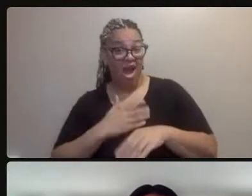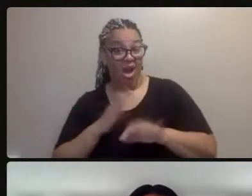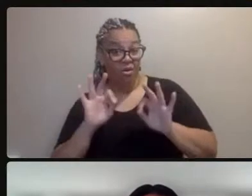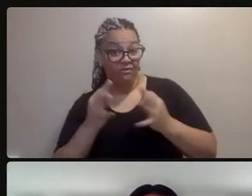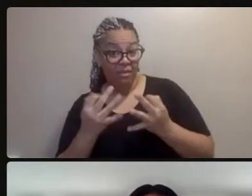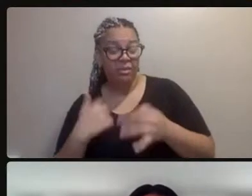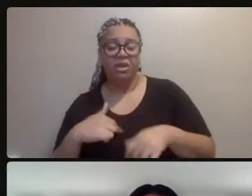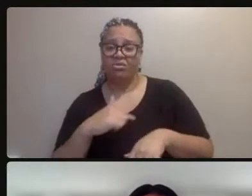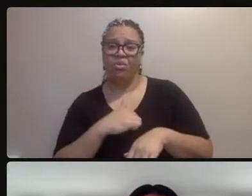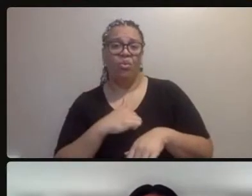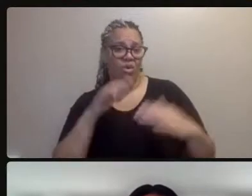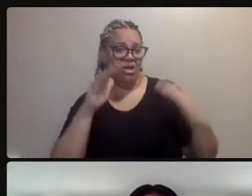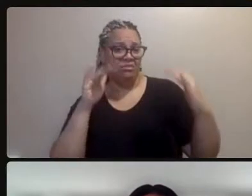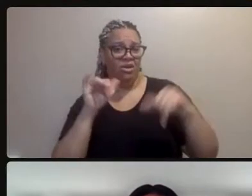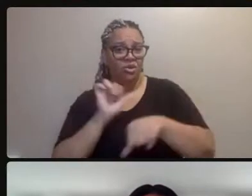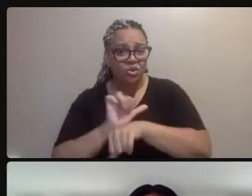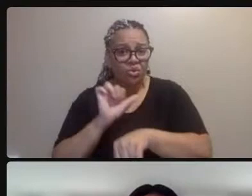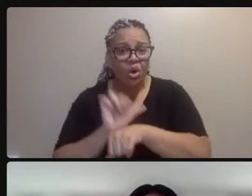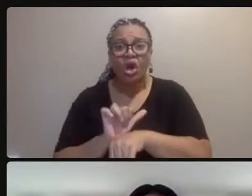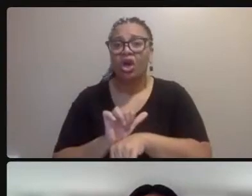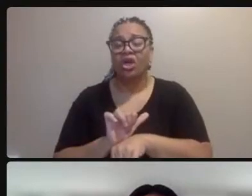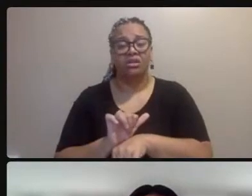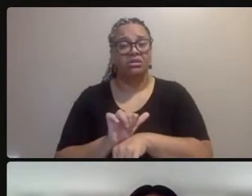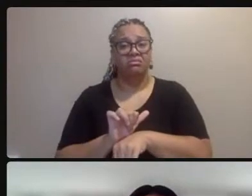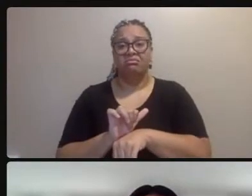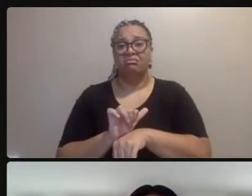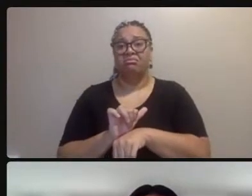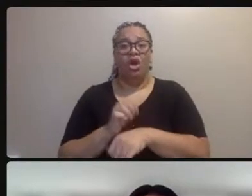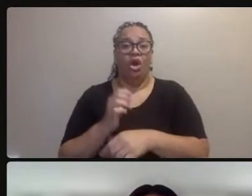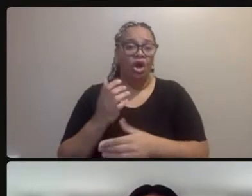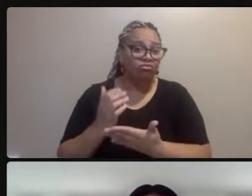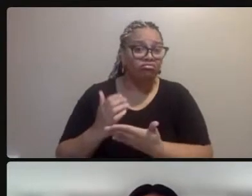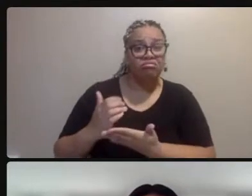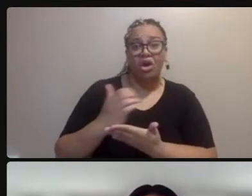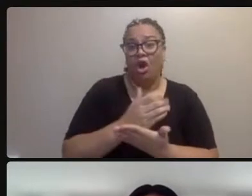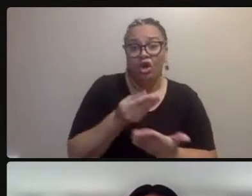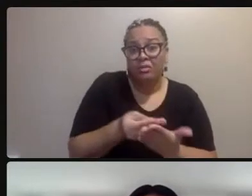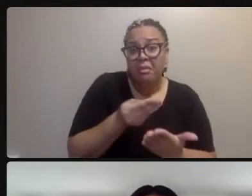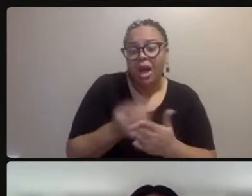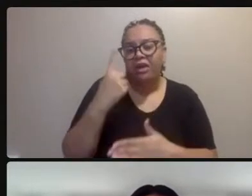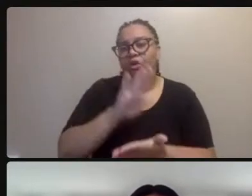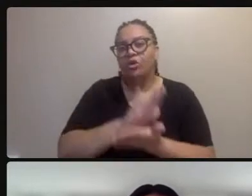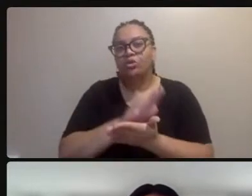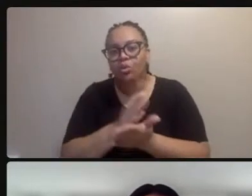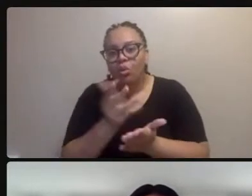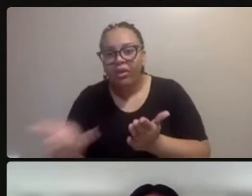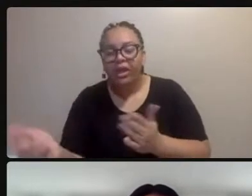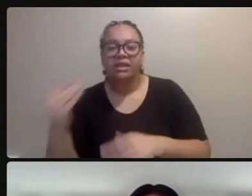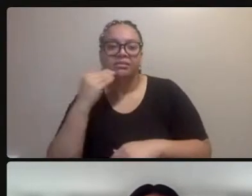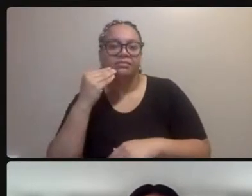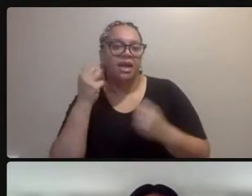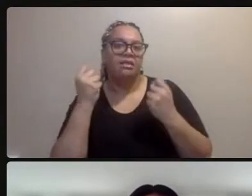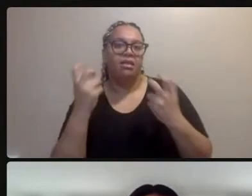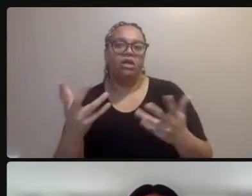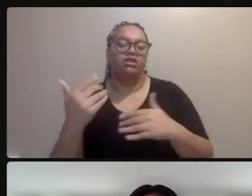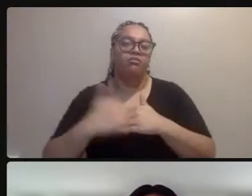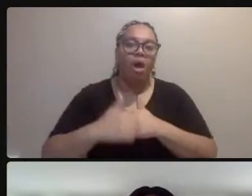KIDS BUT IN OUR FAMILY WE WERE